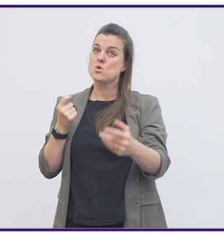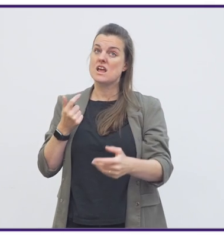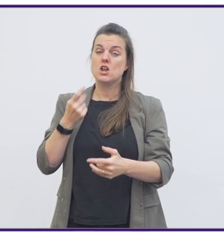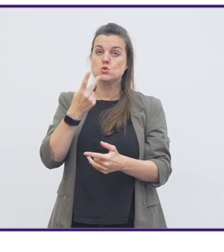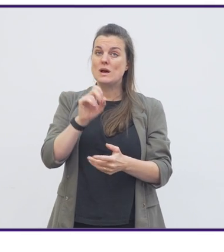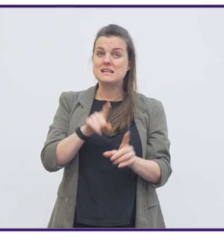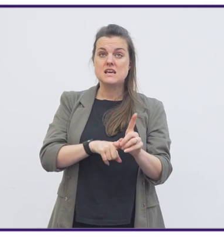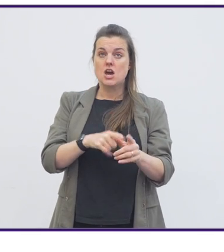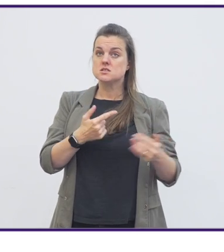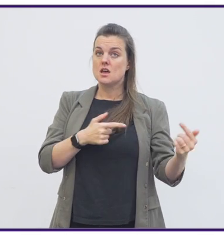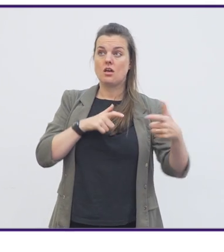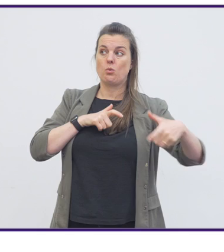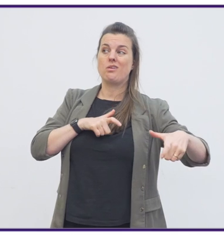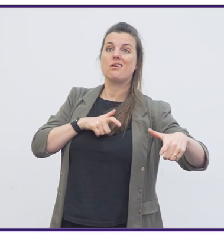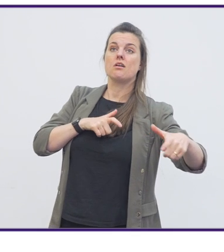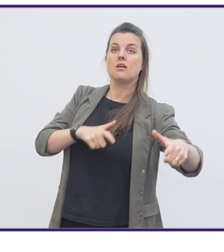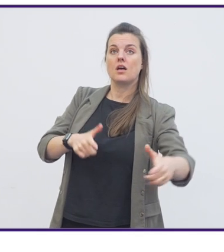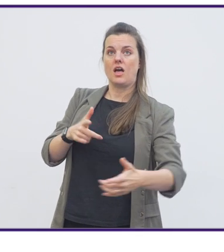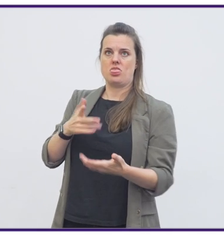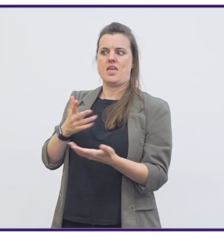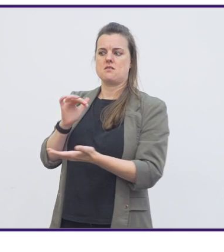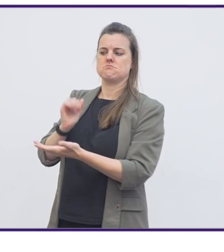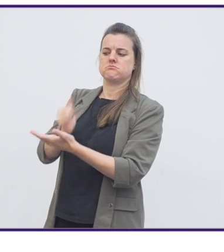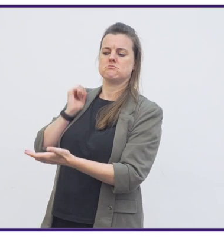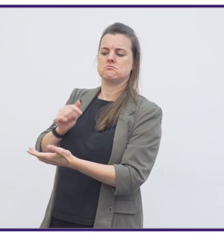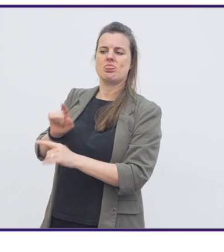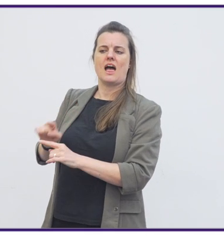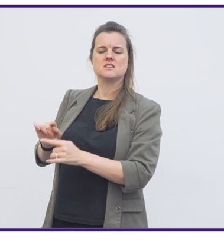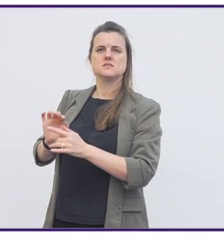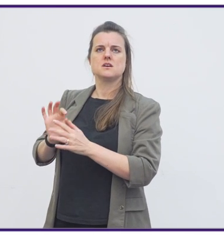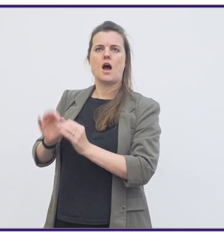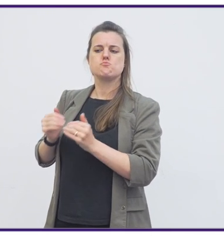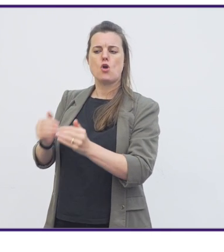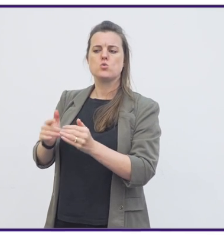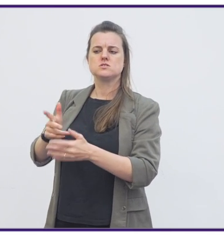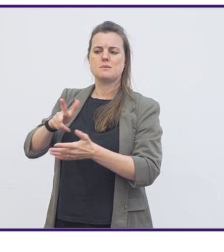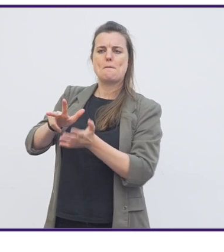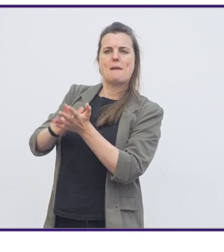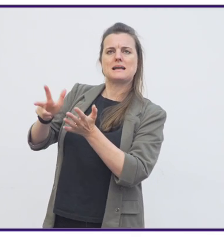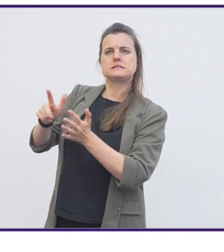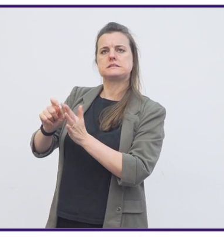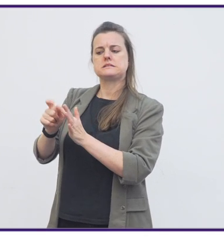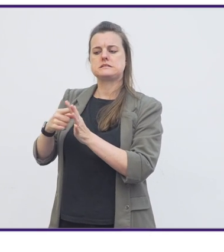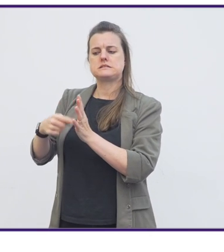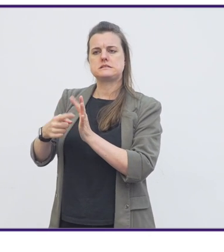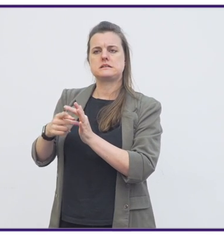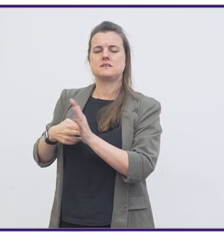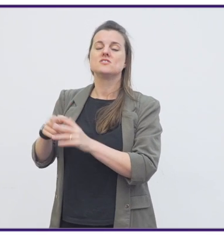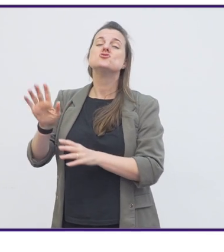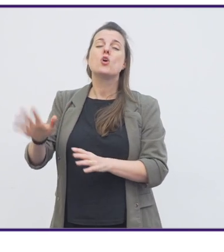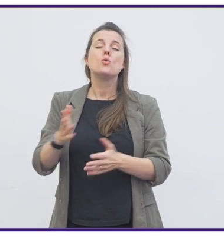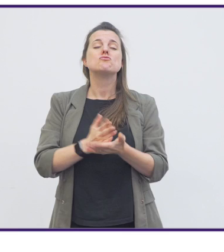I want to share with you the top three tips for building a team that focuses on simplicity. As we know by now, simplicity is a clear winner.